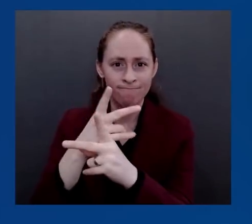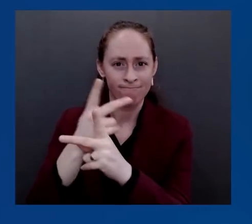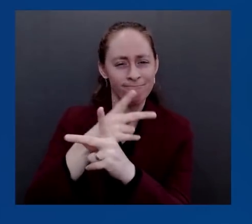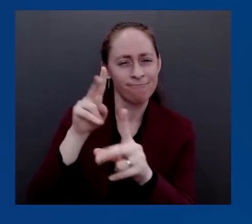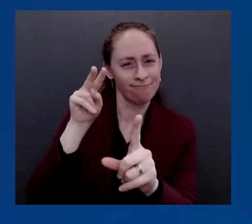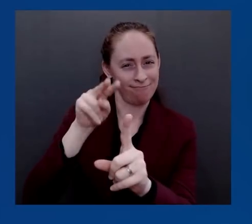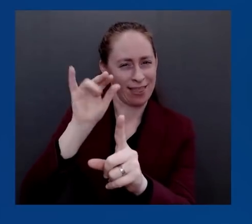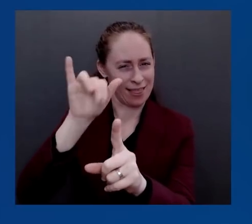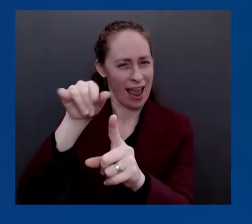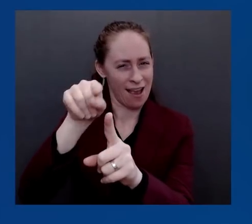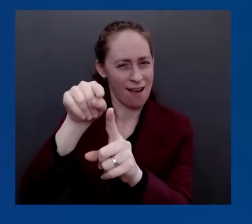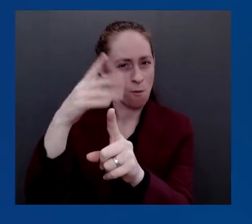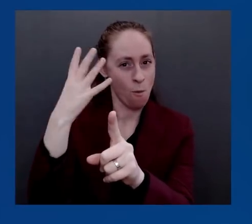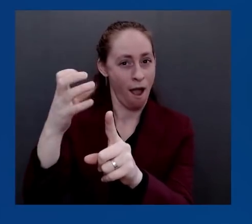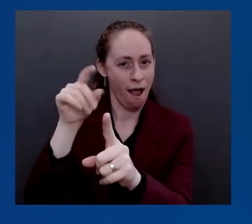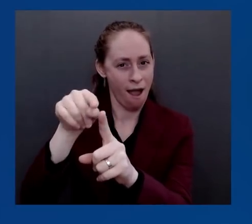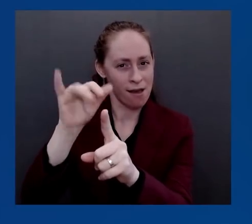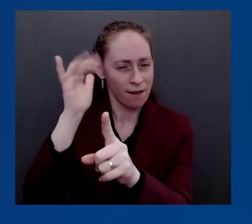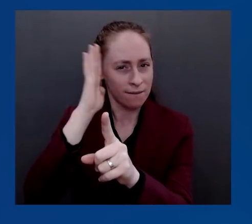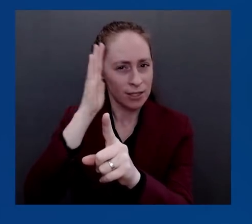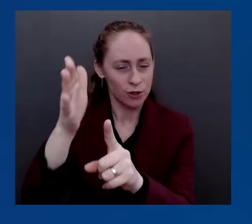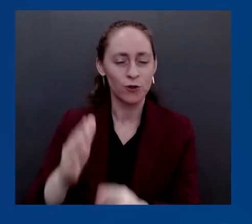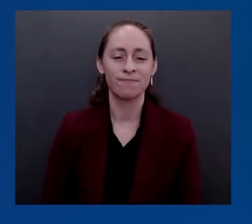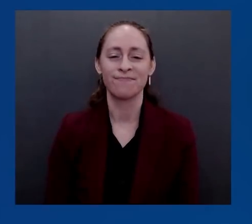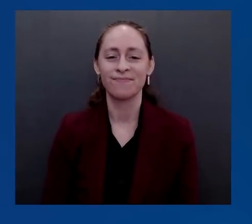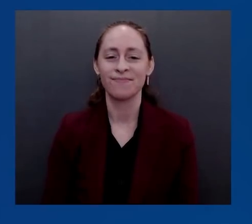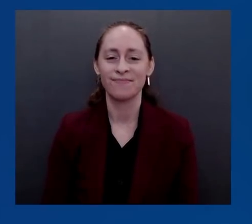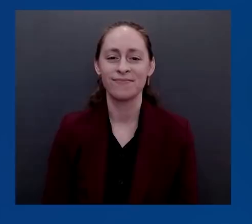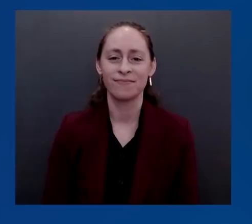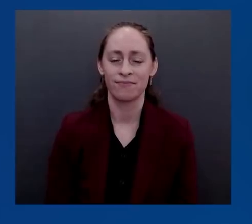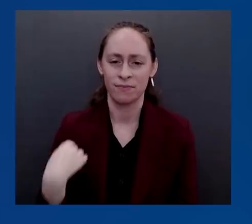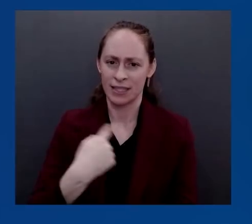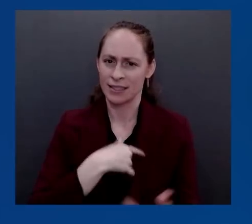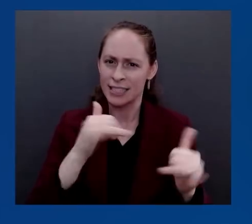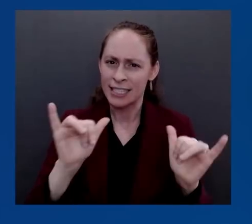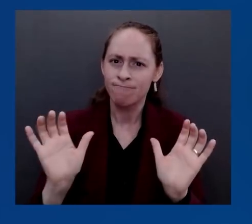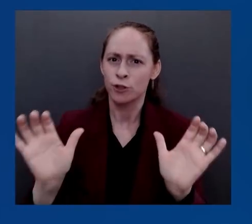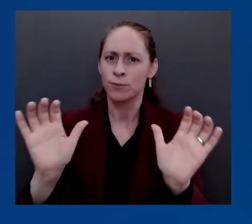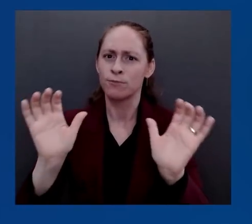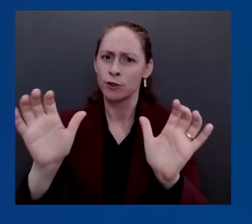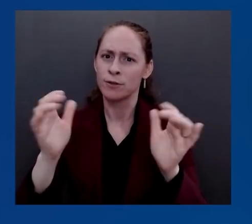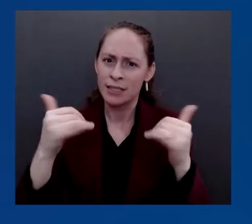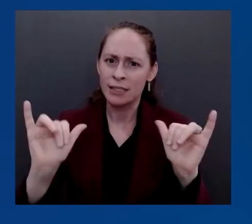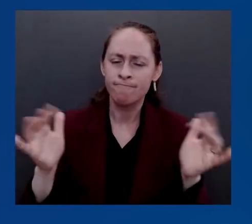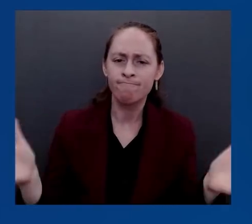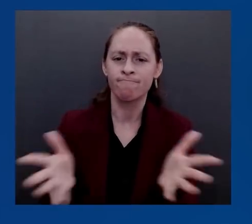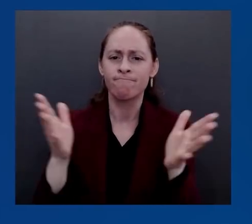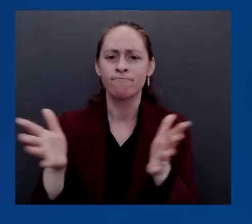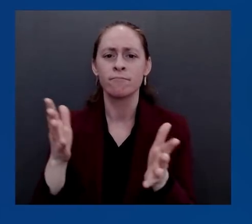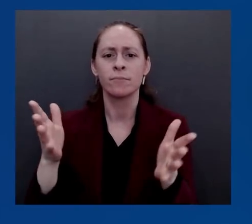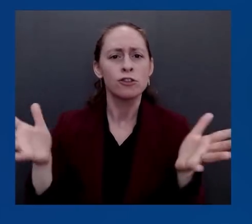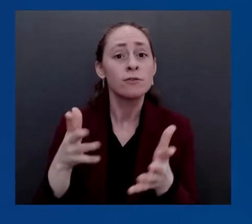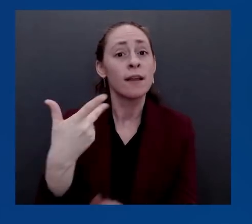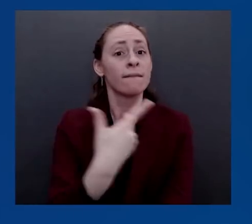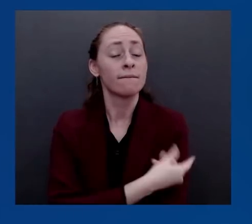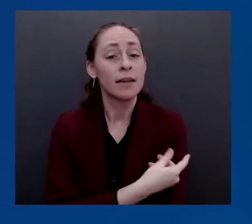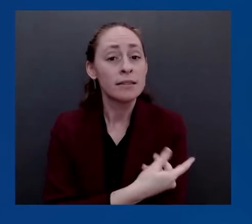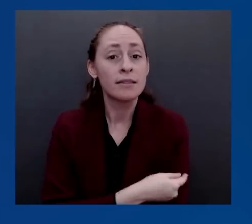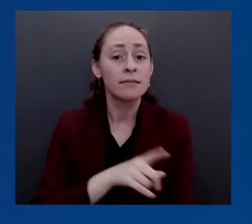Vaccines, booster shots, tests, and treatments will keep protecting our most vulnerable, including the immunocompromised.